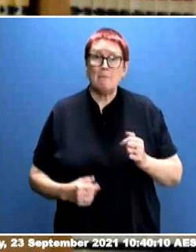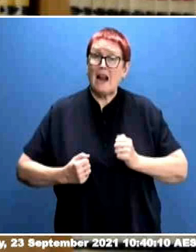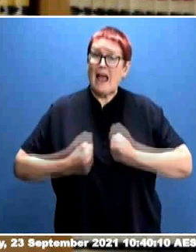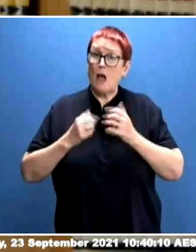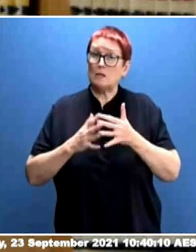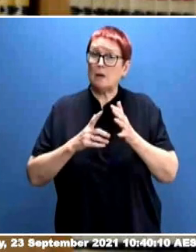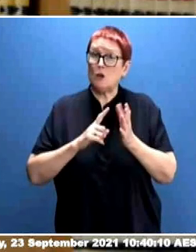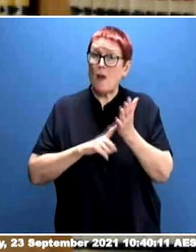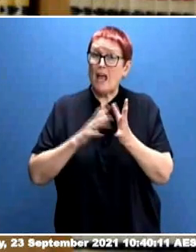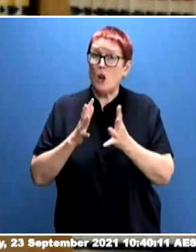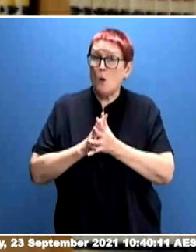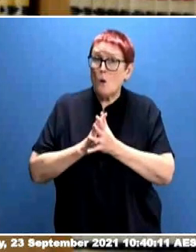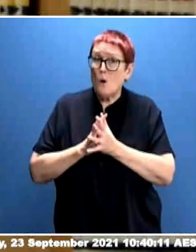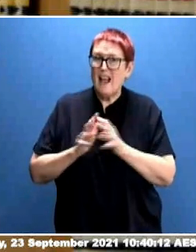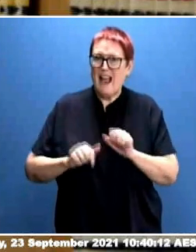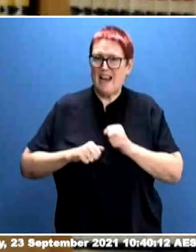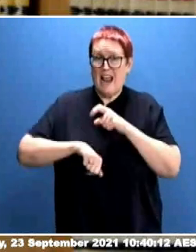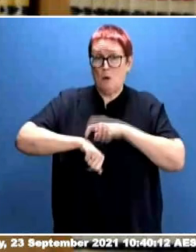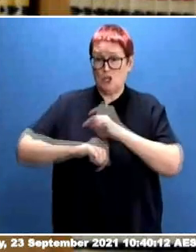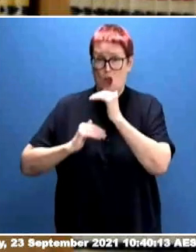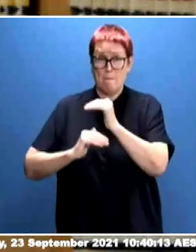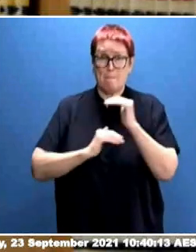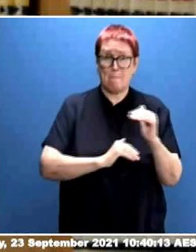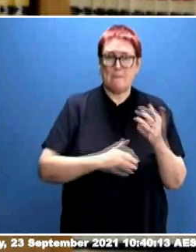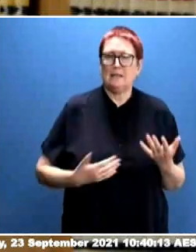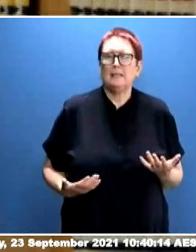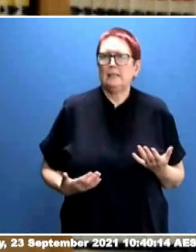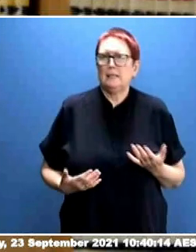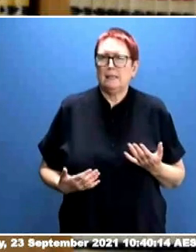into the Kath French Secure Care Centre, it would not be a fitting way